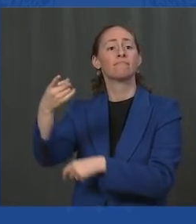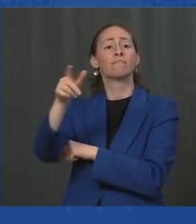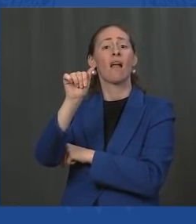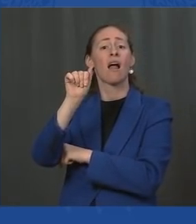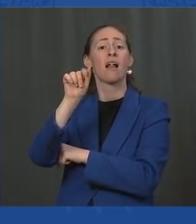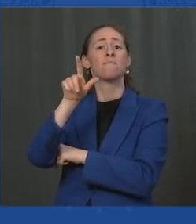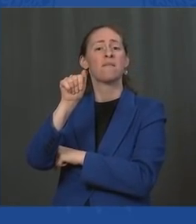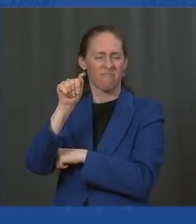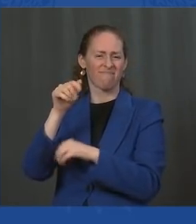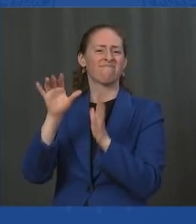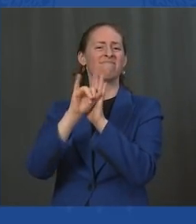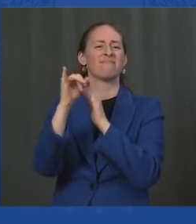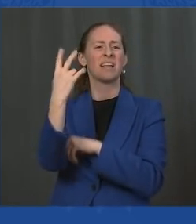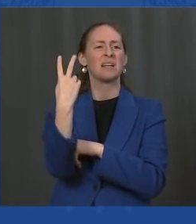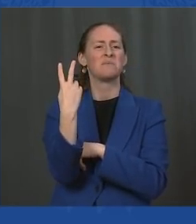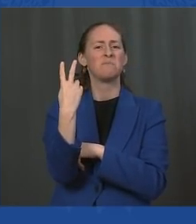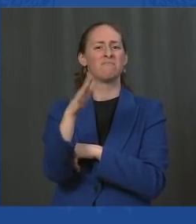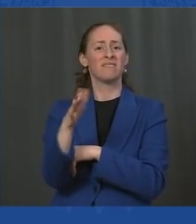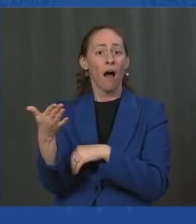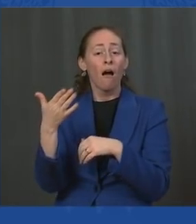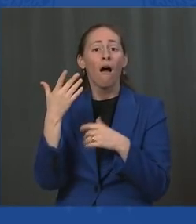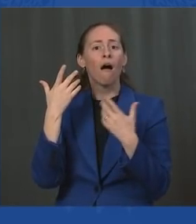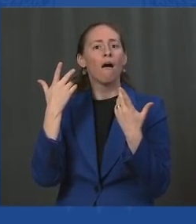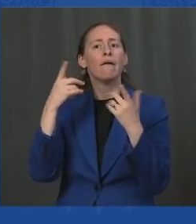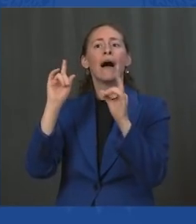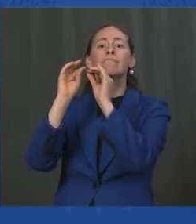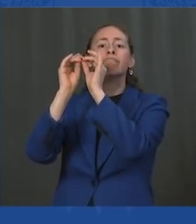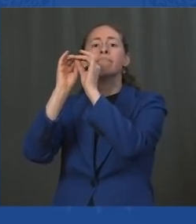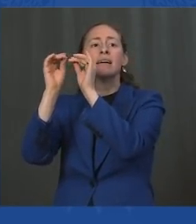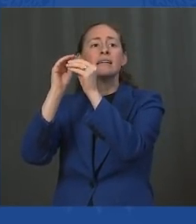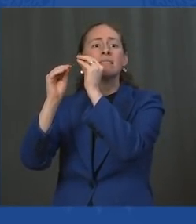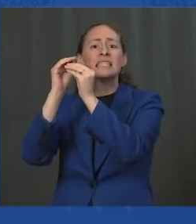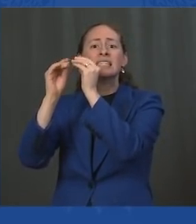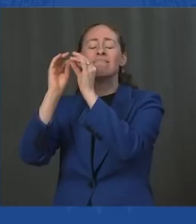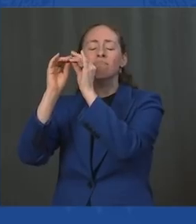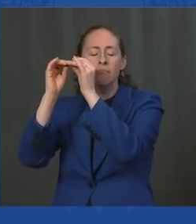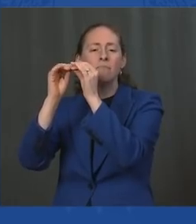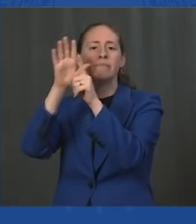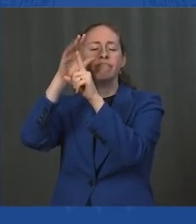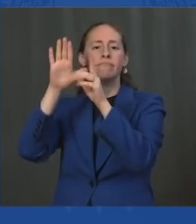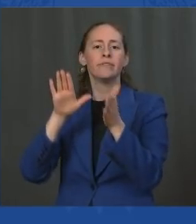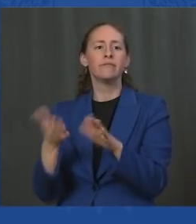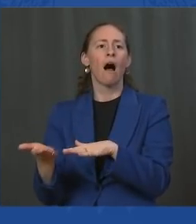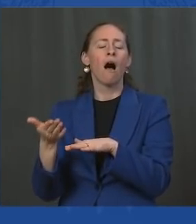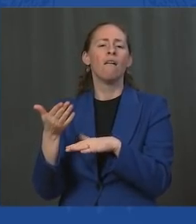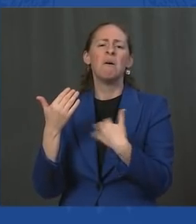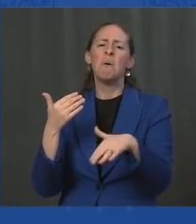This is complicated and really dangerous work. But we're moving as fast as humanly possible to get it done.